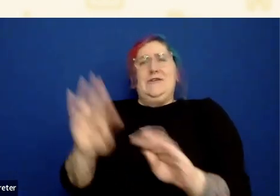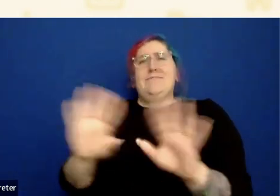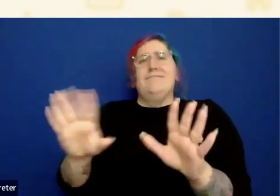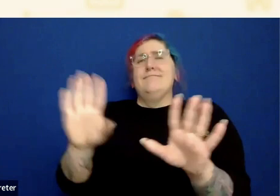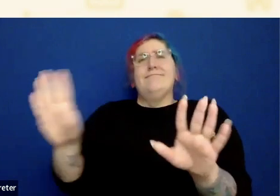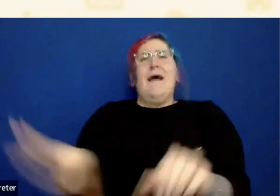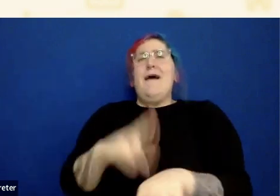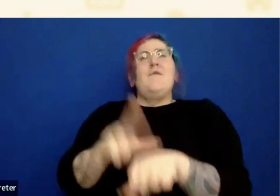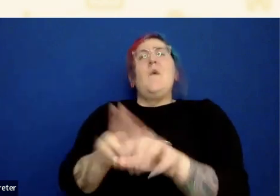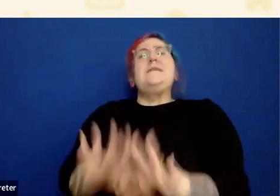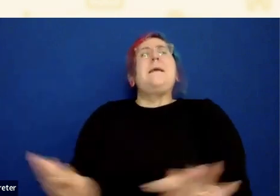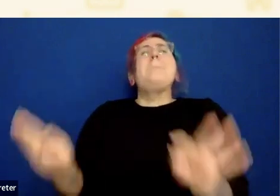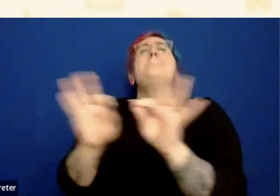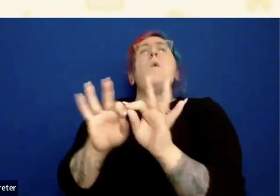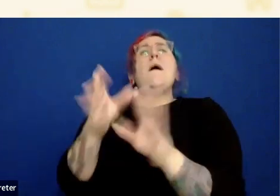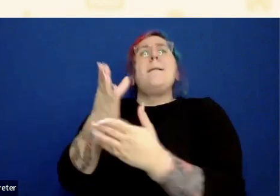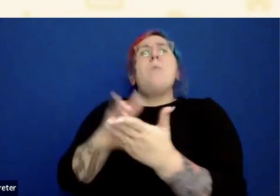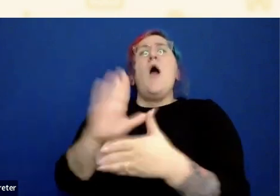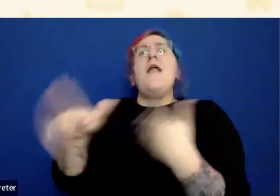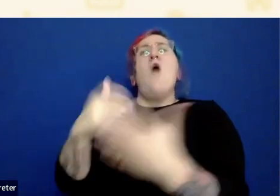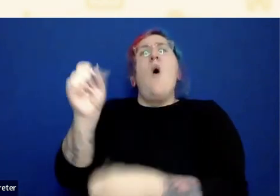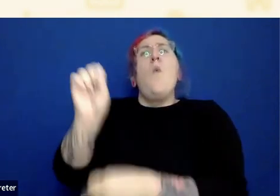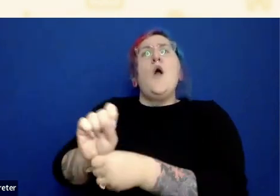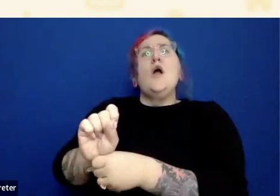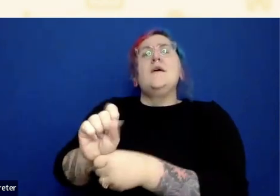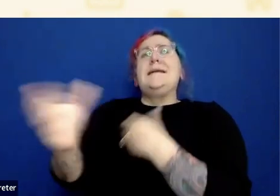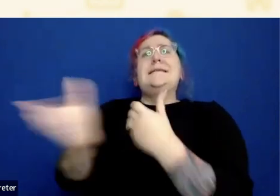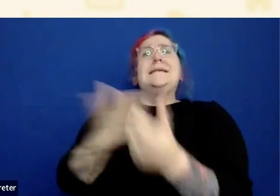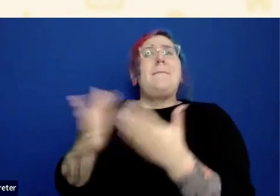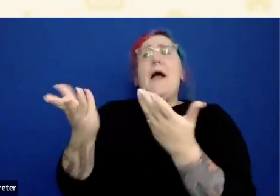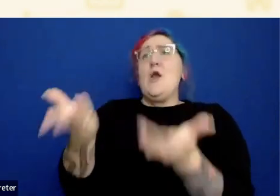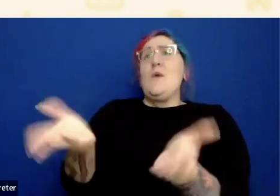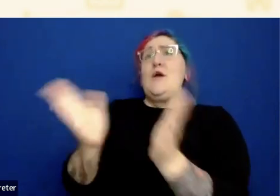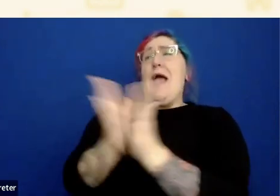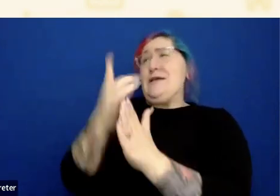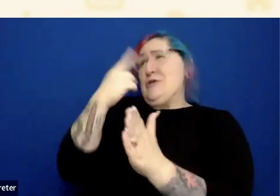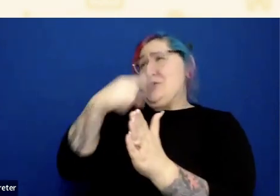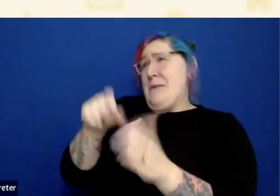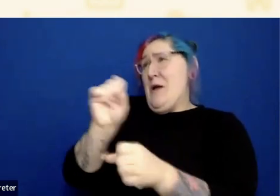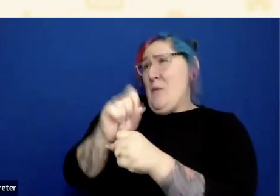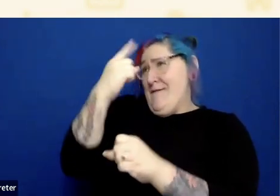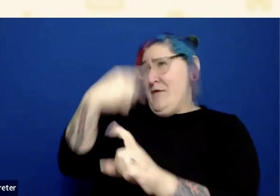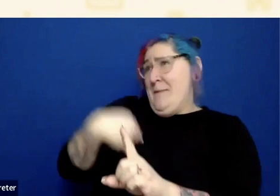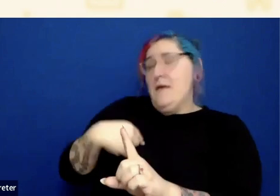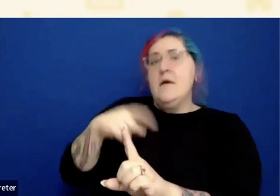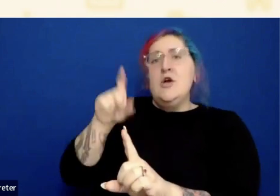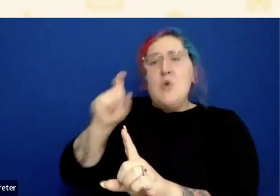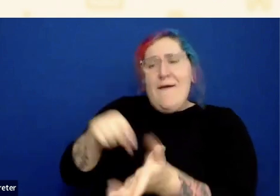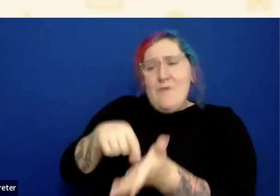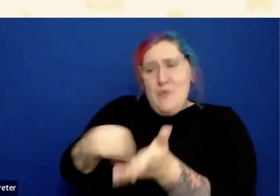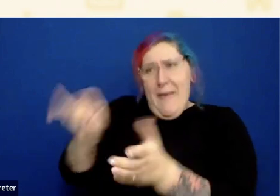And it doesn't matter what service you asking somebody to do for you, you need to be paying that person.